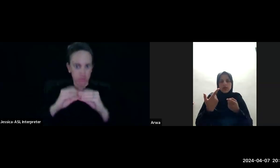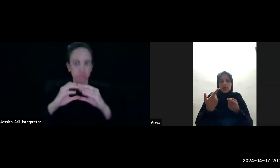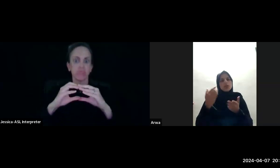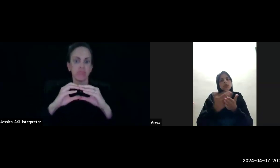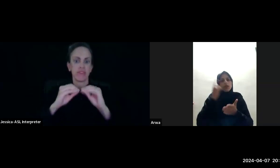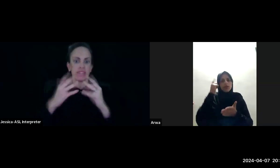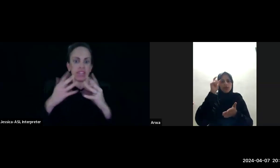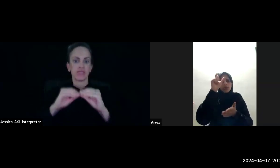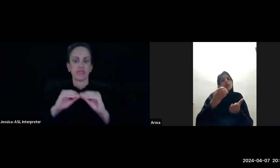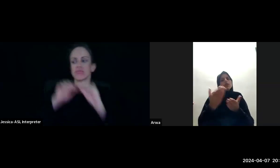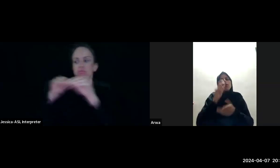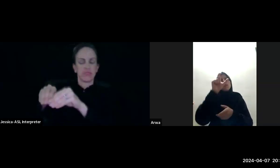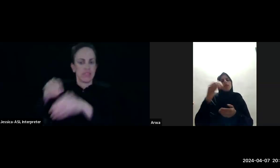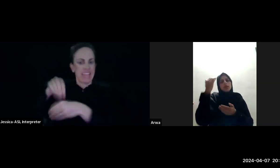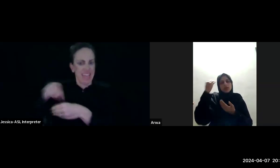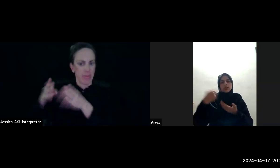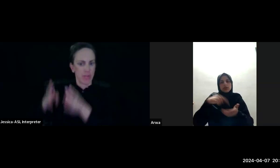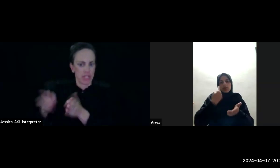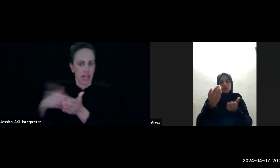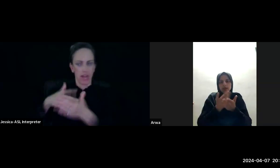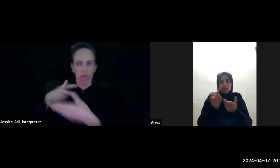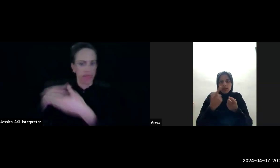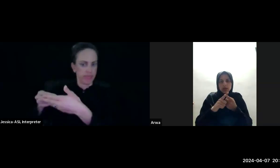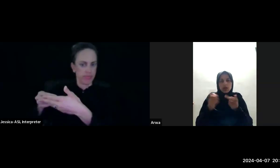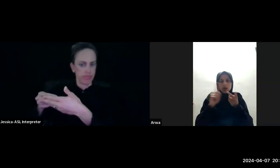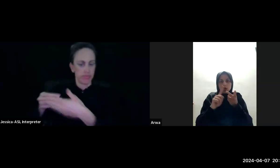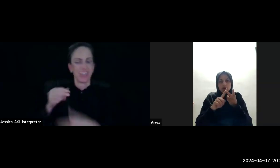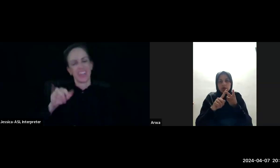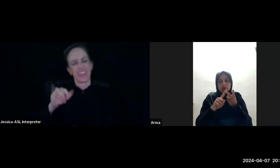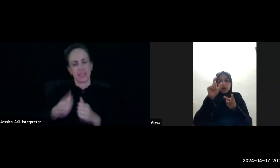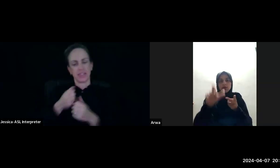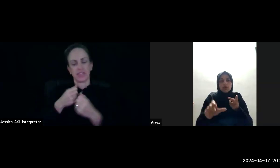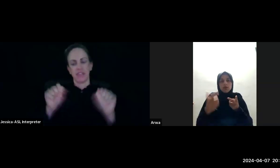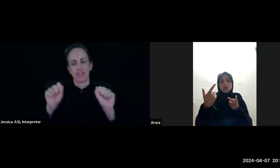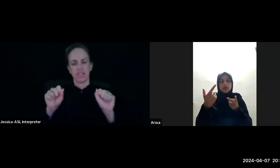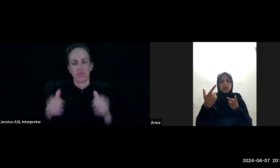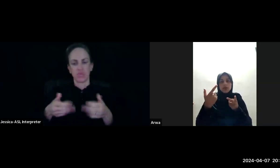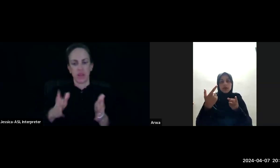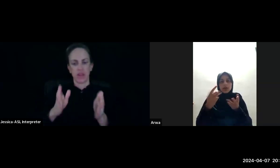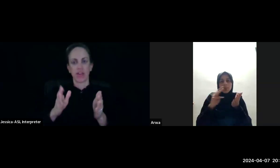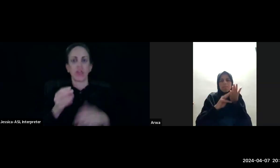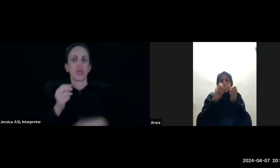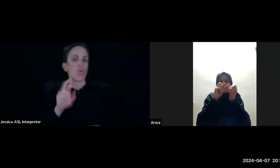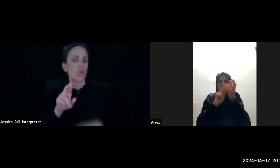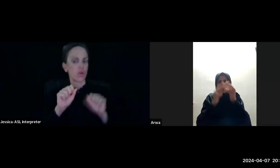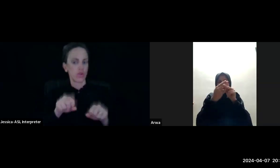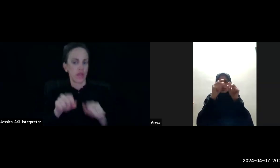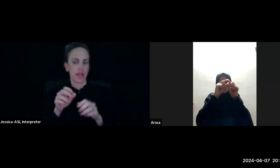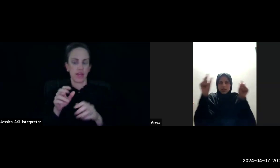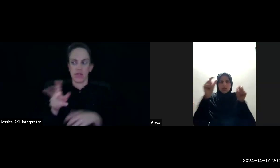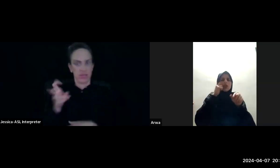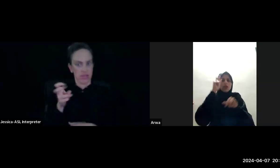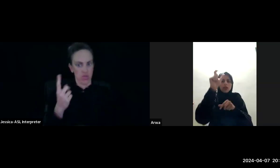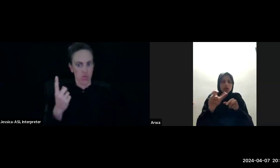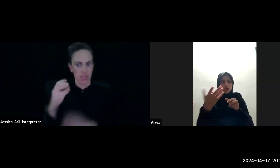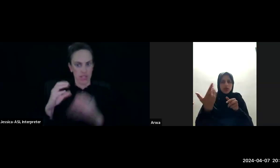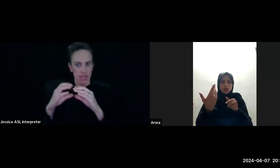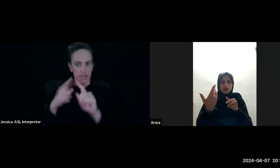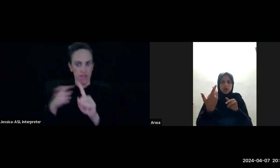you can do. or you can actually take a cell from other individual and then you make it as a stem